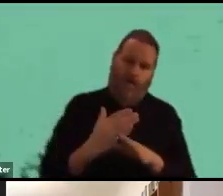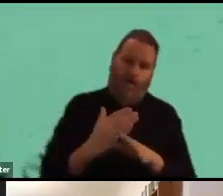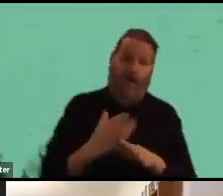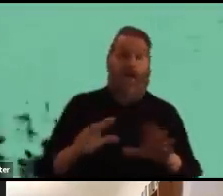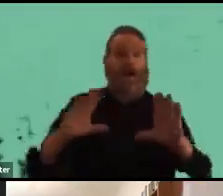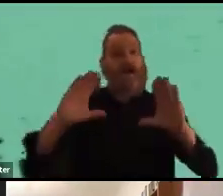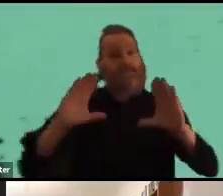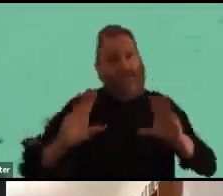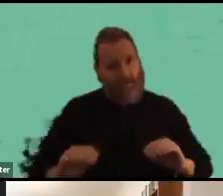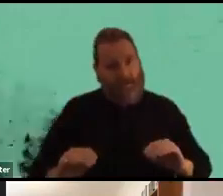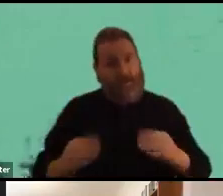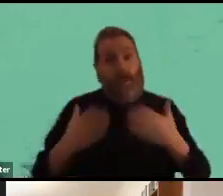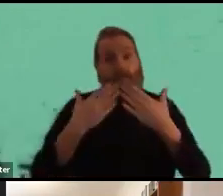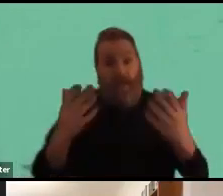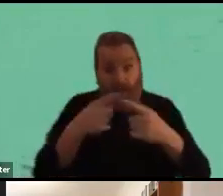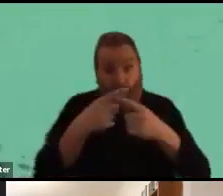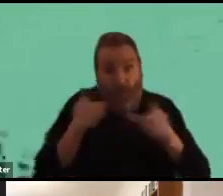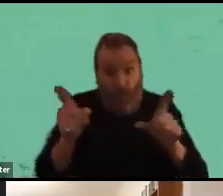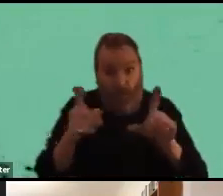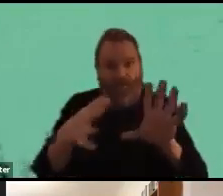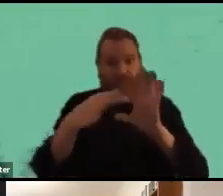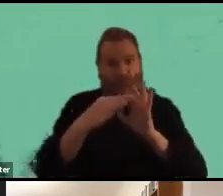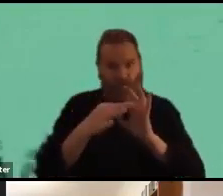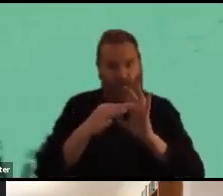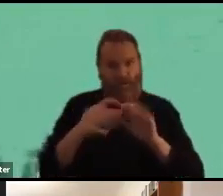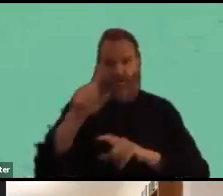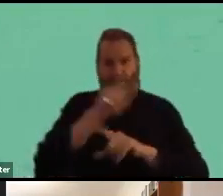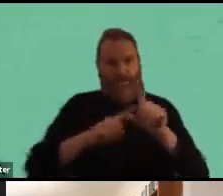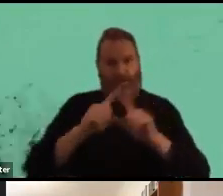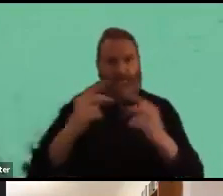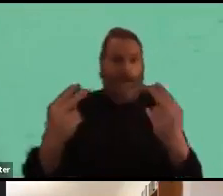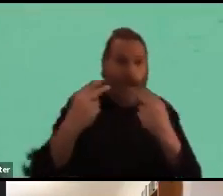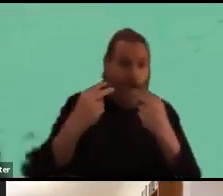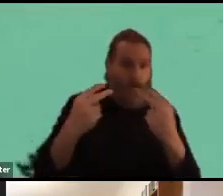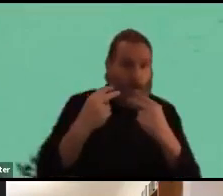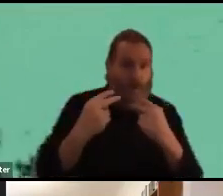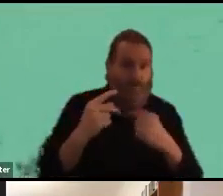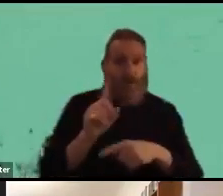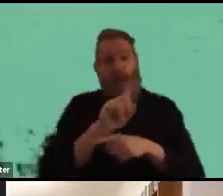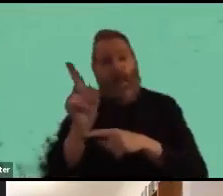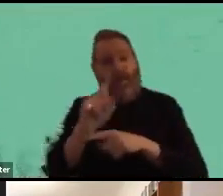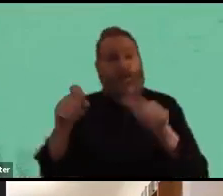thank all of you for joining tonight and for those that listen afterwards making sure that you you